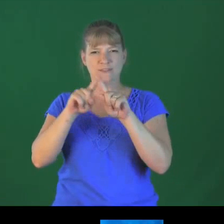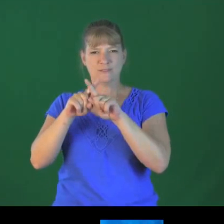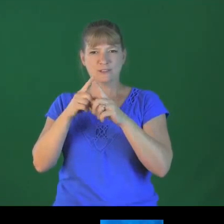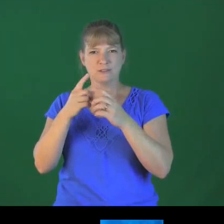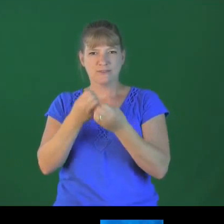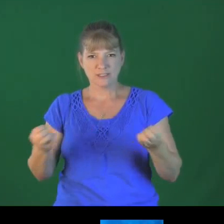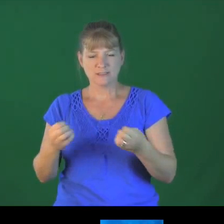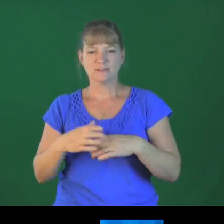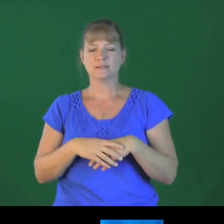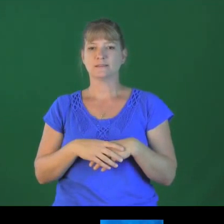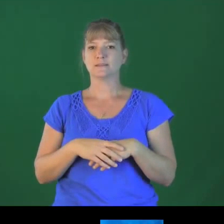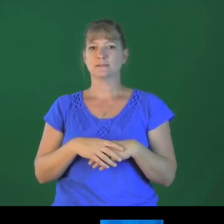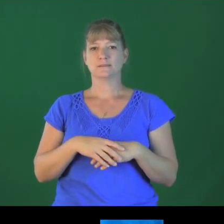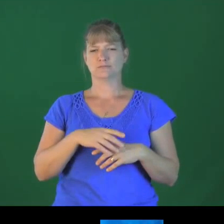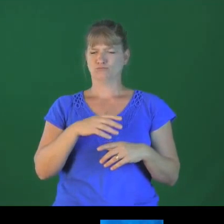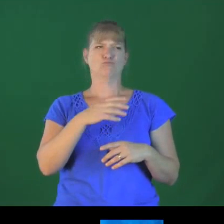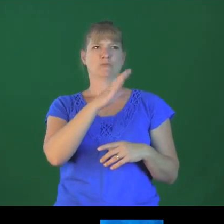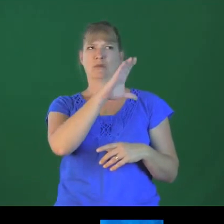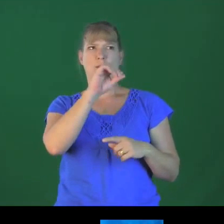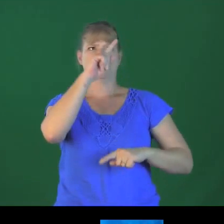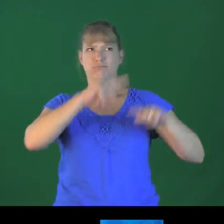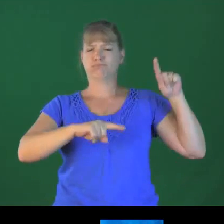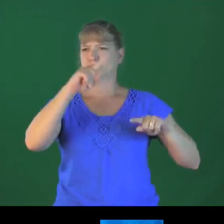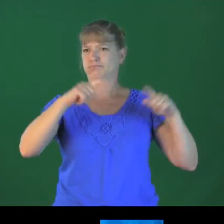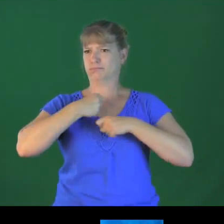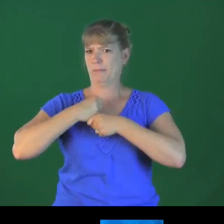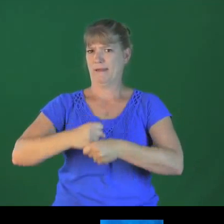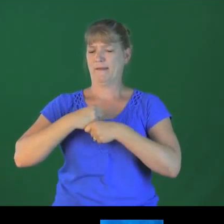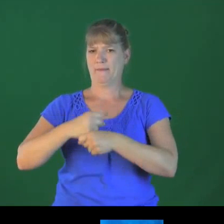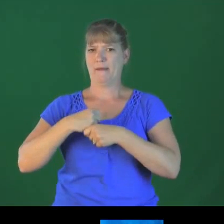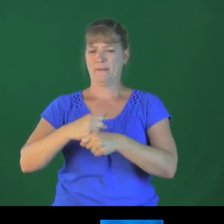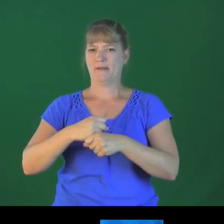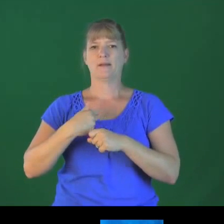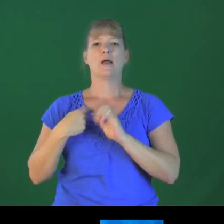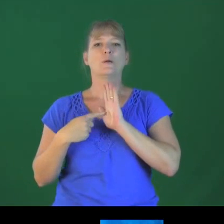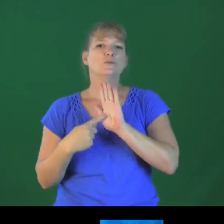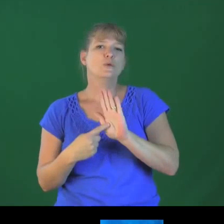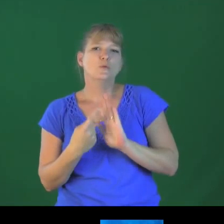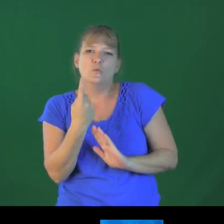but several different companies make these devices, but I'm just showing you one example